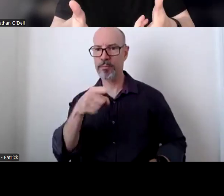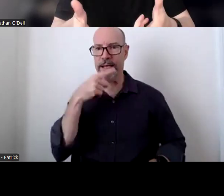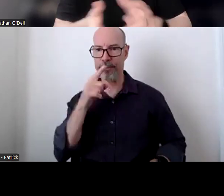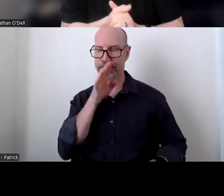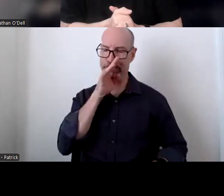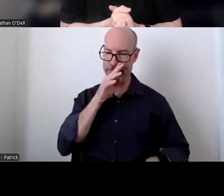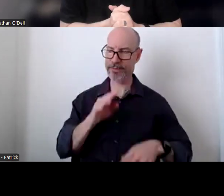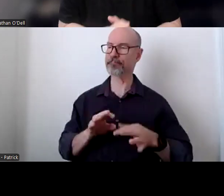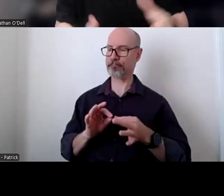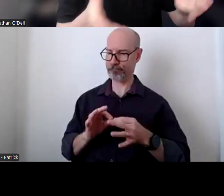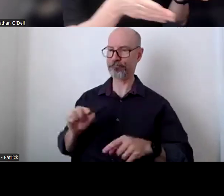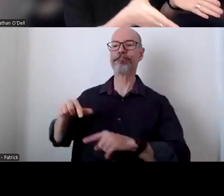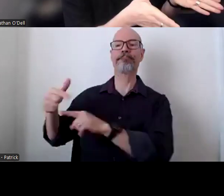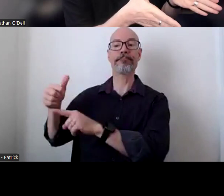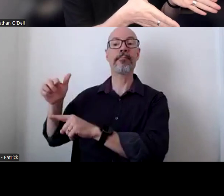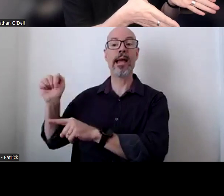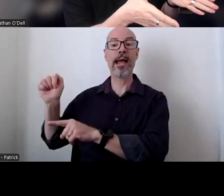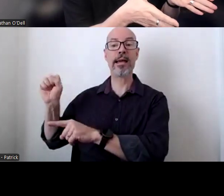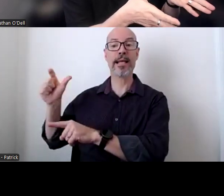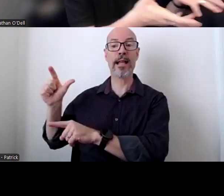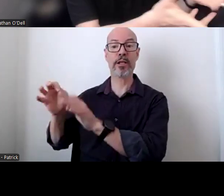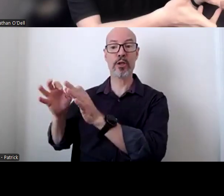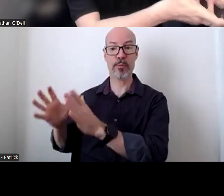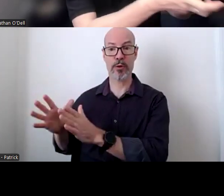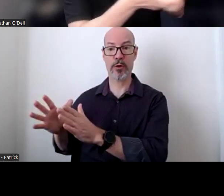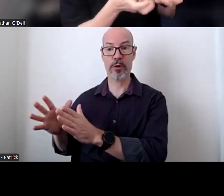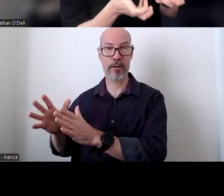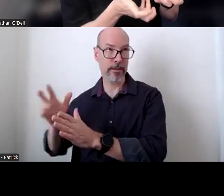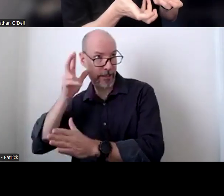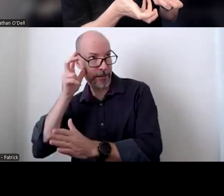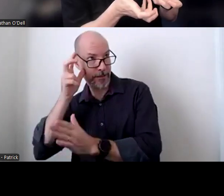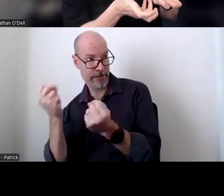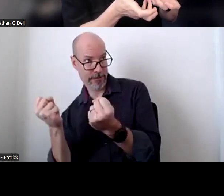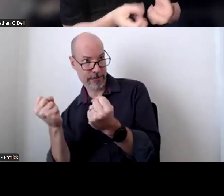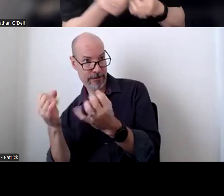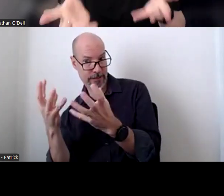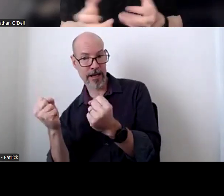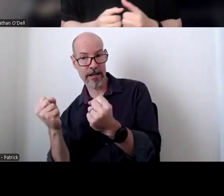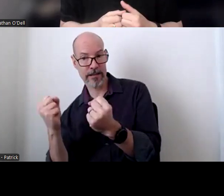interpreter who takes your speech, translates it to the ASL, and then there will be the Deaf interpreter who takes that